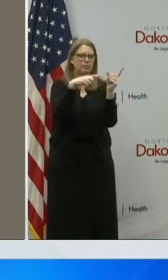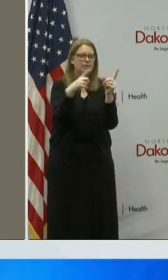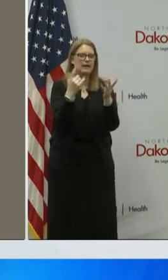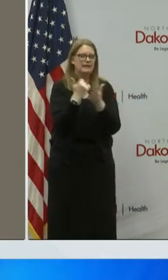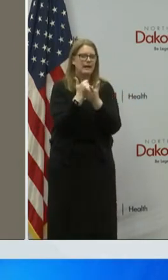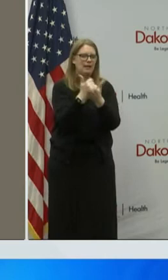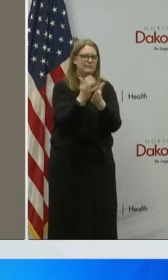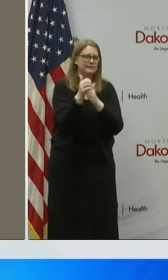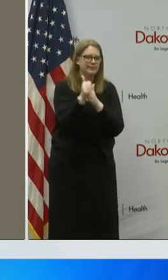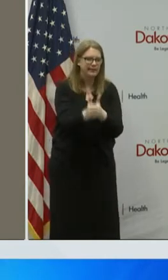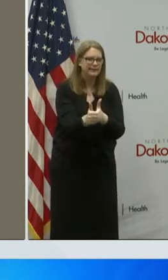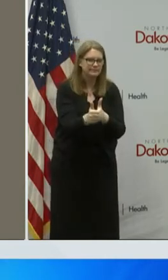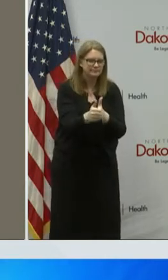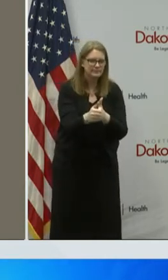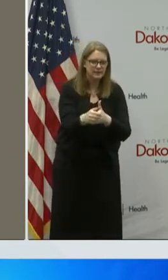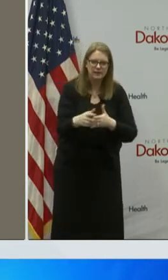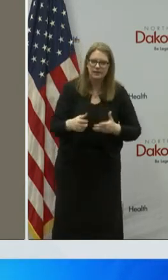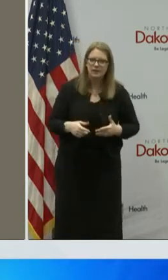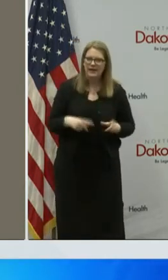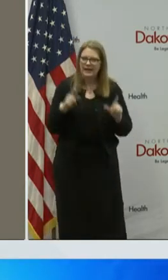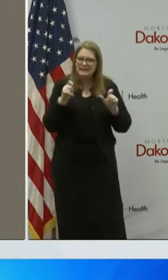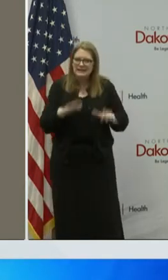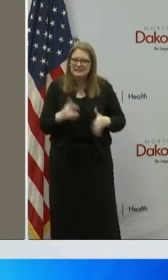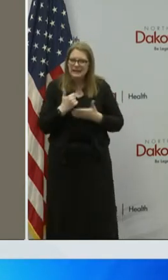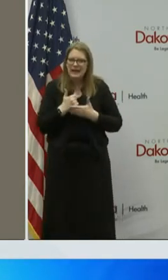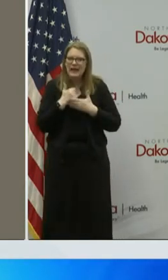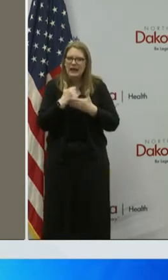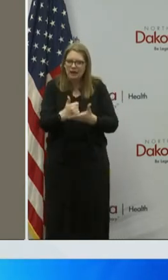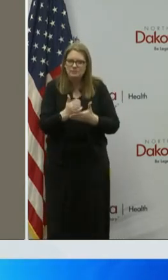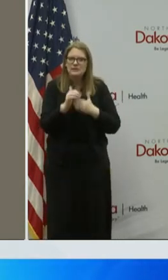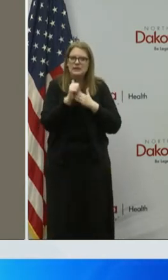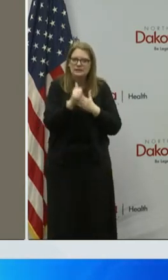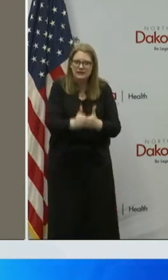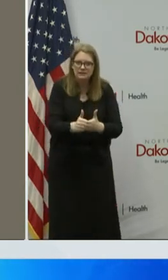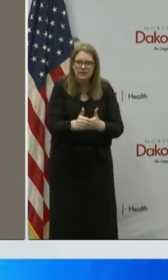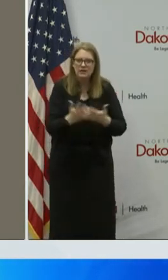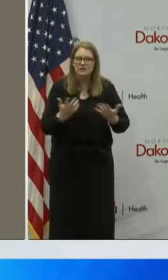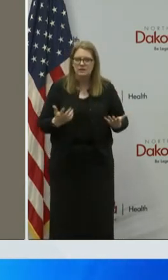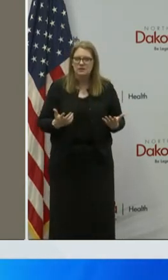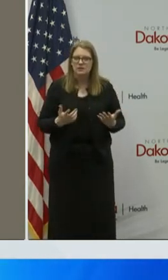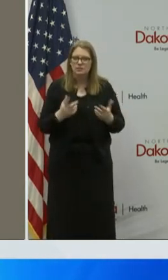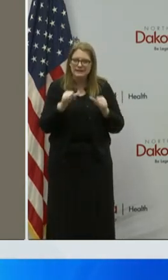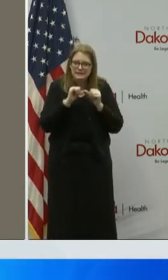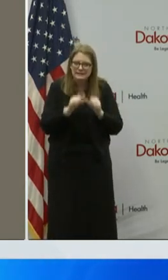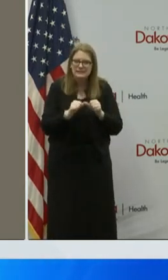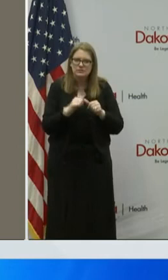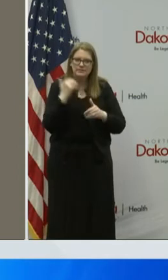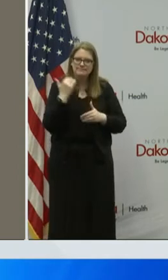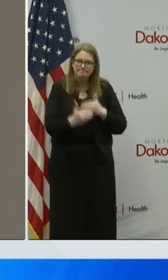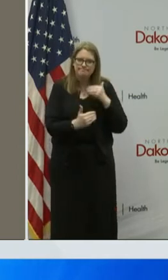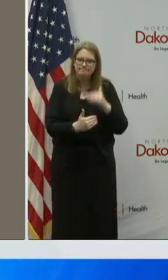WELL. SO IT'S CRITICAL TO OUR FORWARD DIRECTION AND OUR STATE HAS NOT STOPPED.